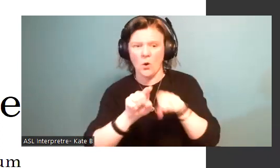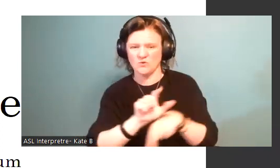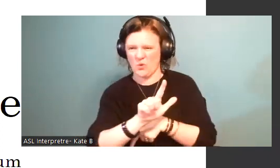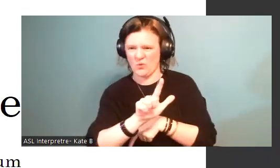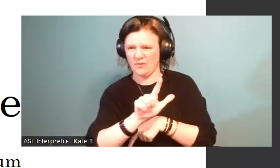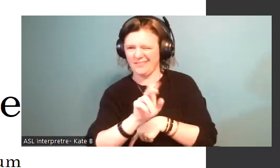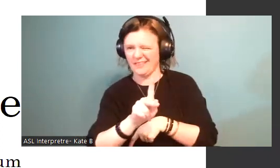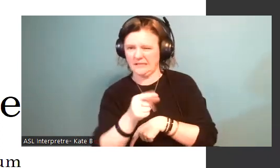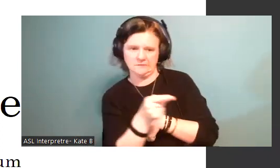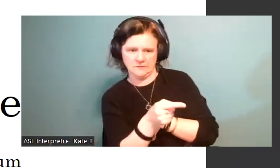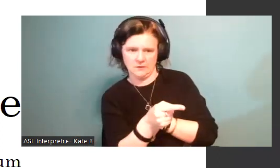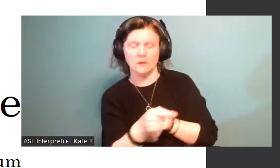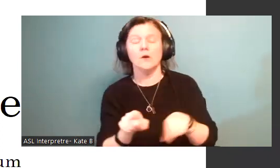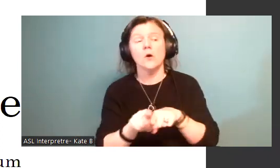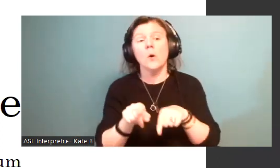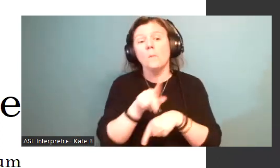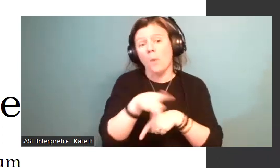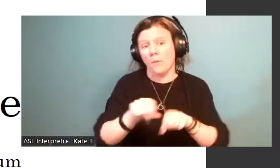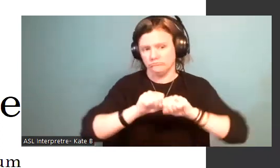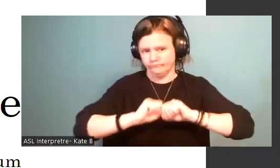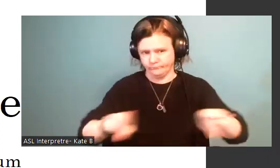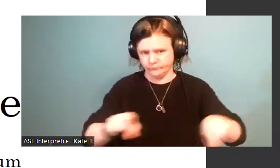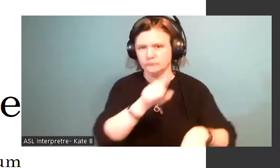WAI and go to "standards and guidelines," ARIA is